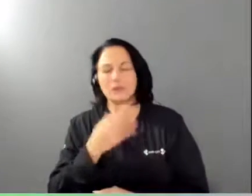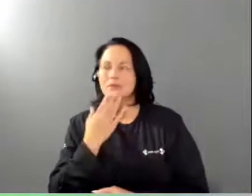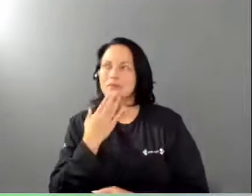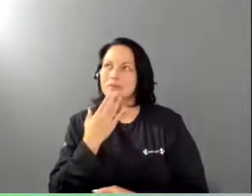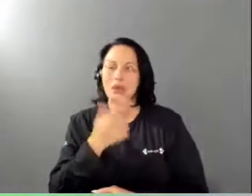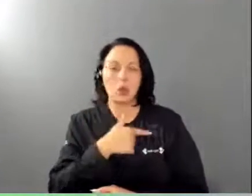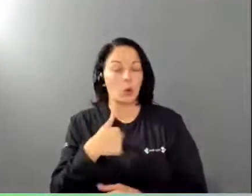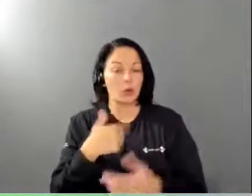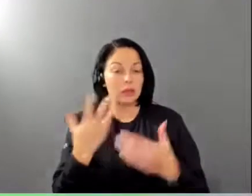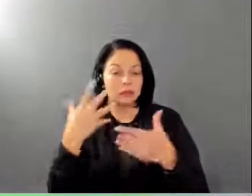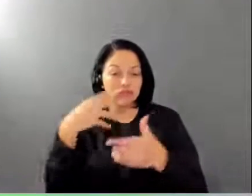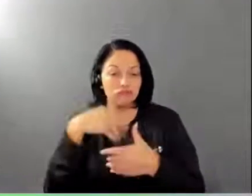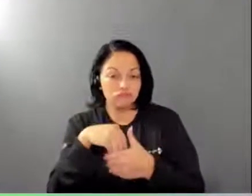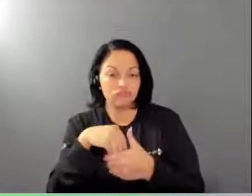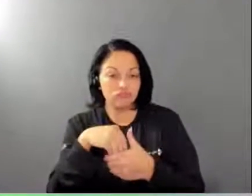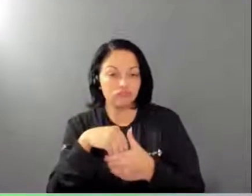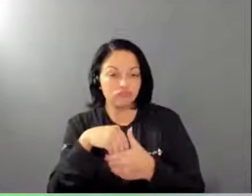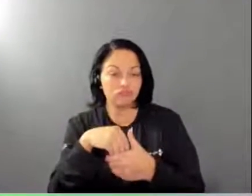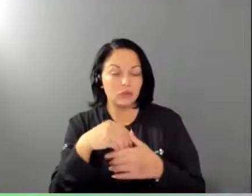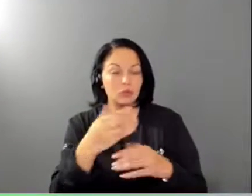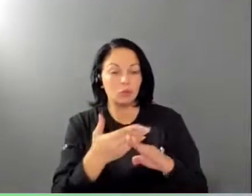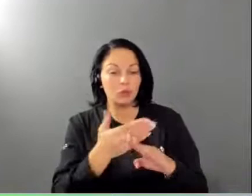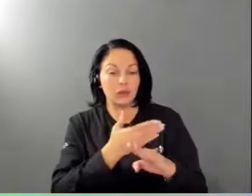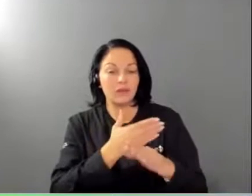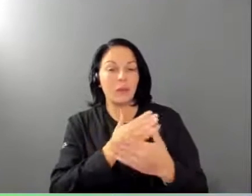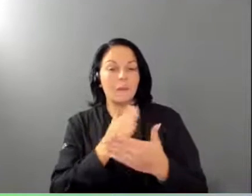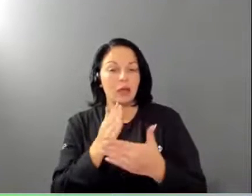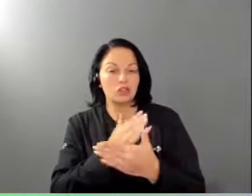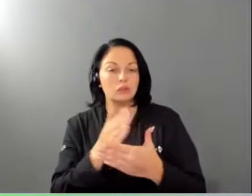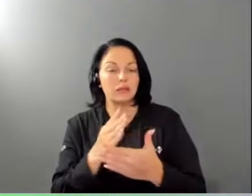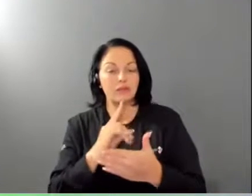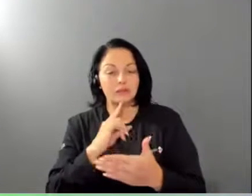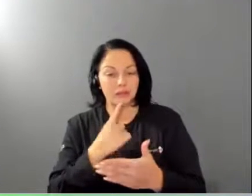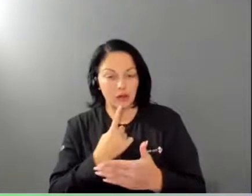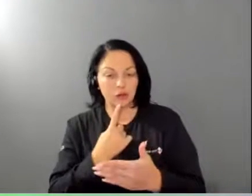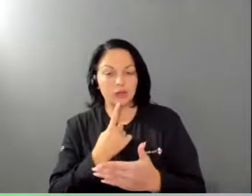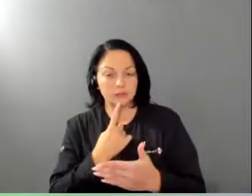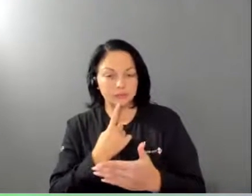different disabilities? [Katie McCormick] That is a good question? We do